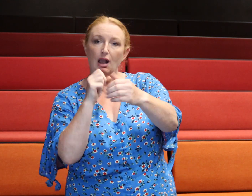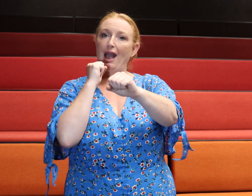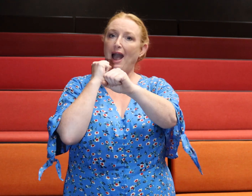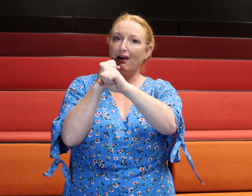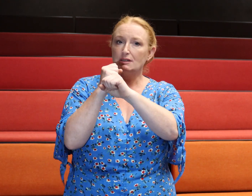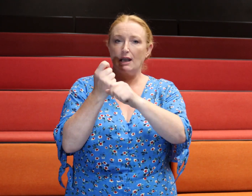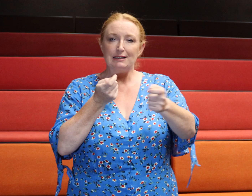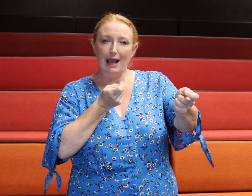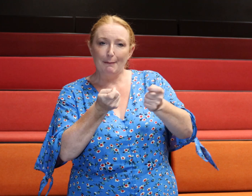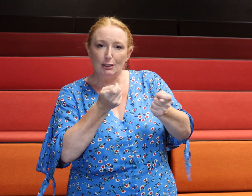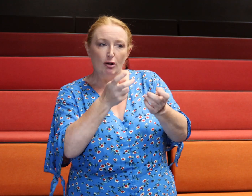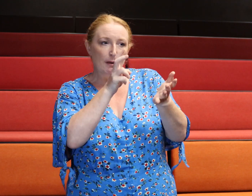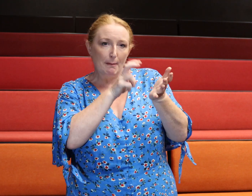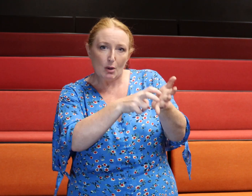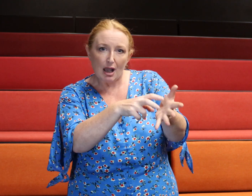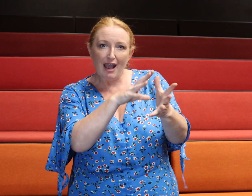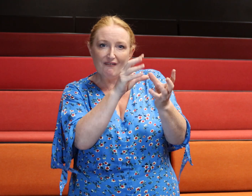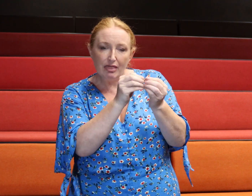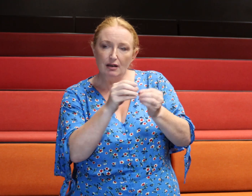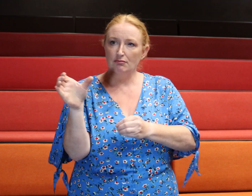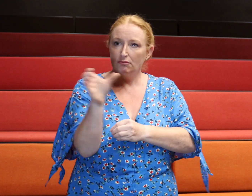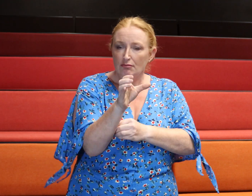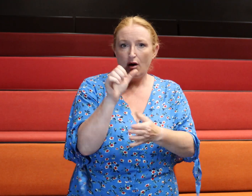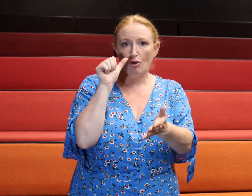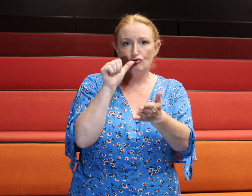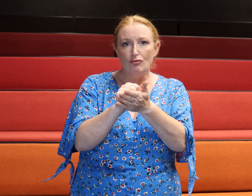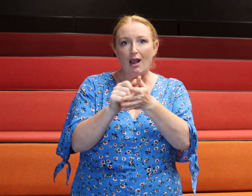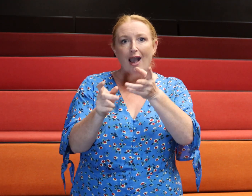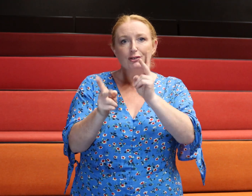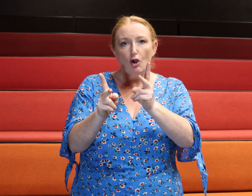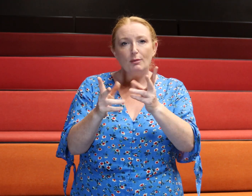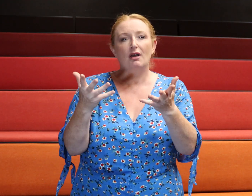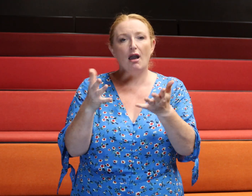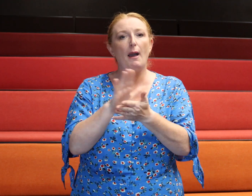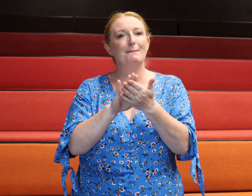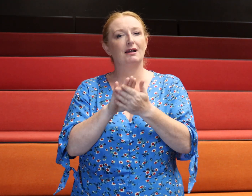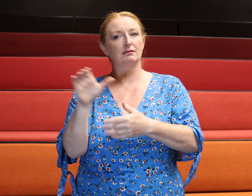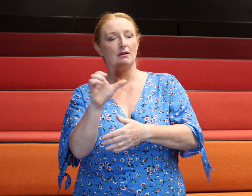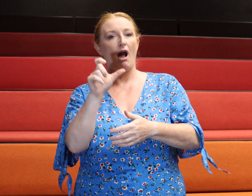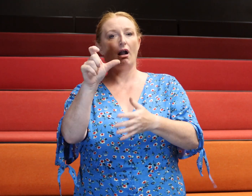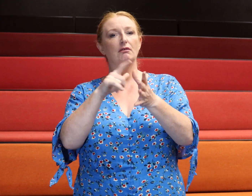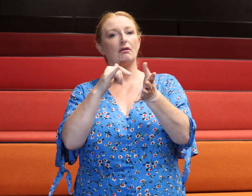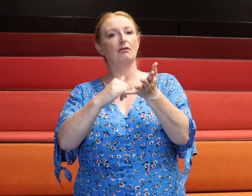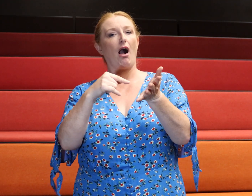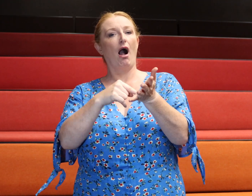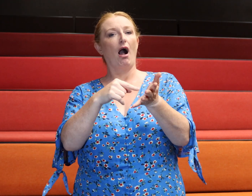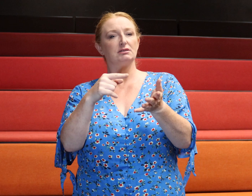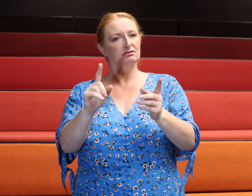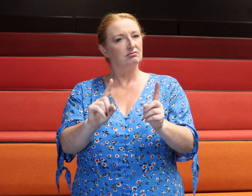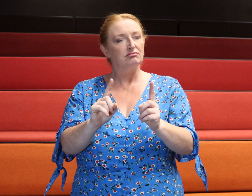and all the administration side of locating the correct interpreter, casting the correct interpreter for a show.